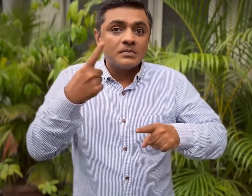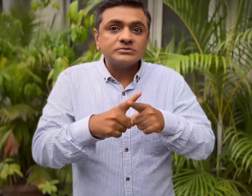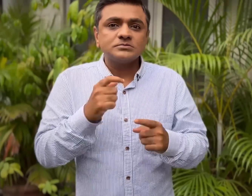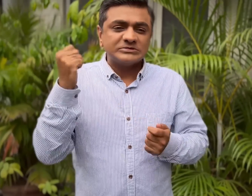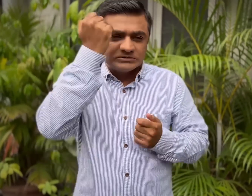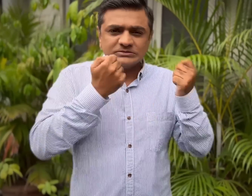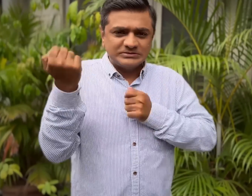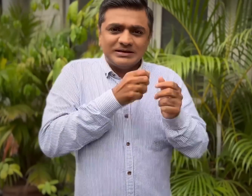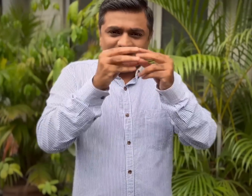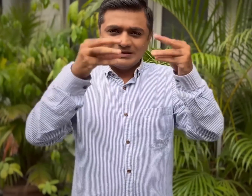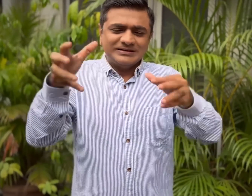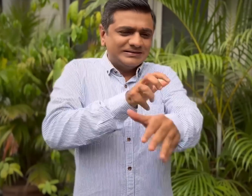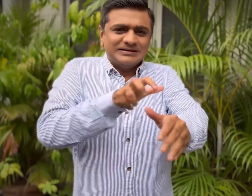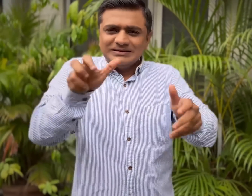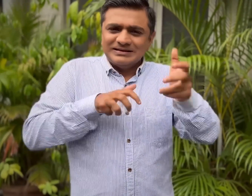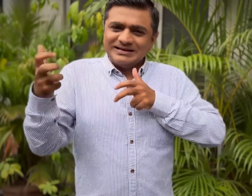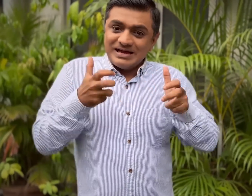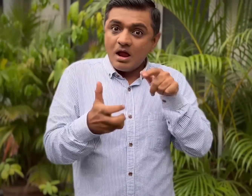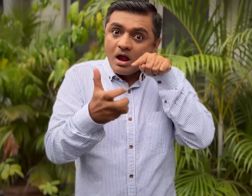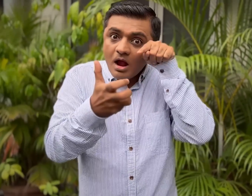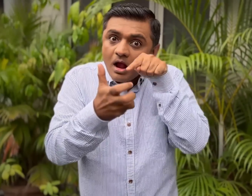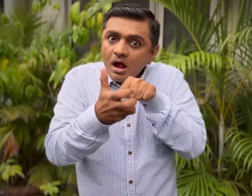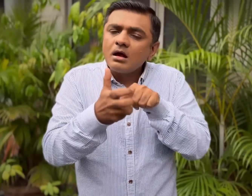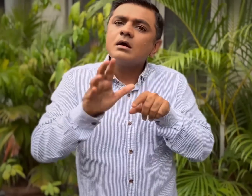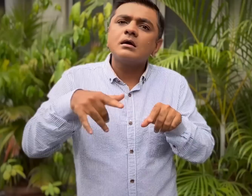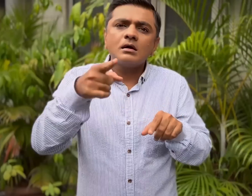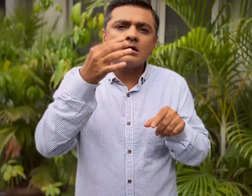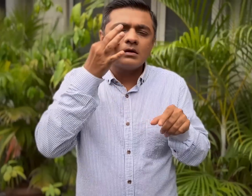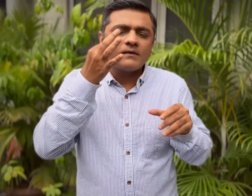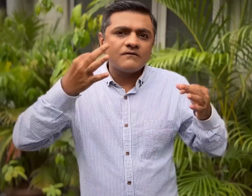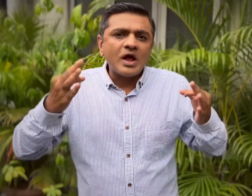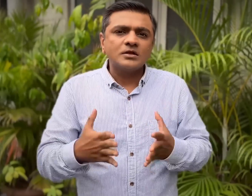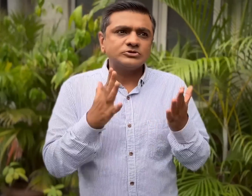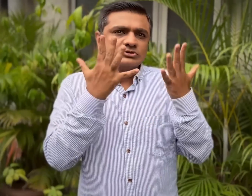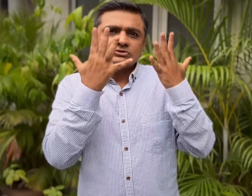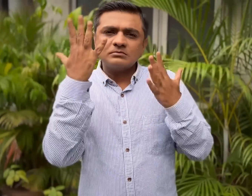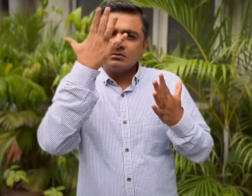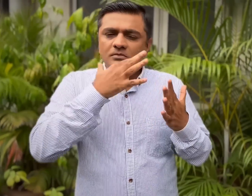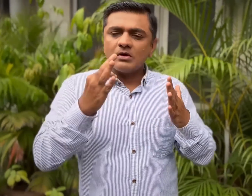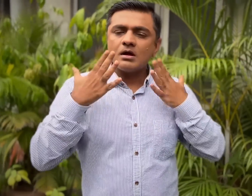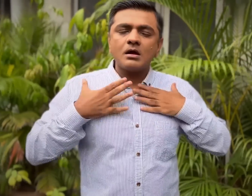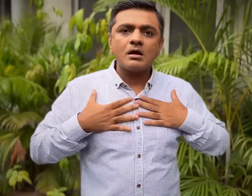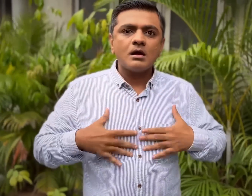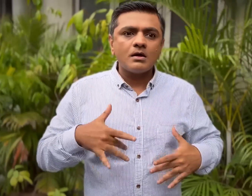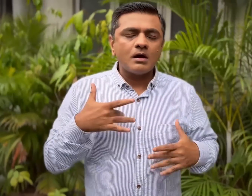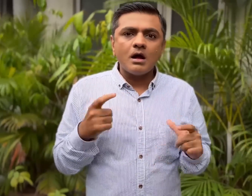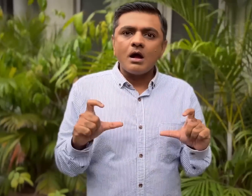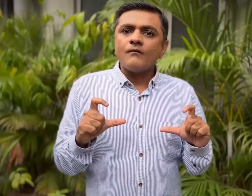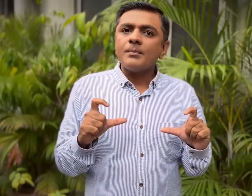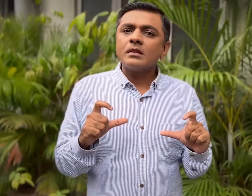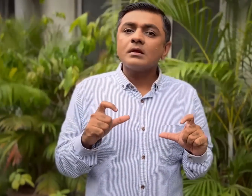This natural scrub helps to revitalize the skin.